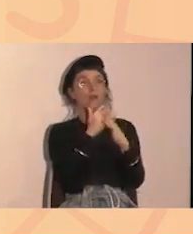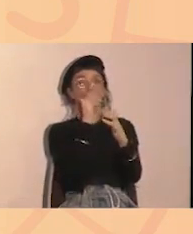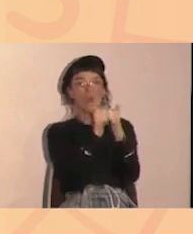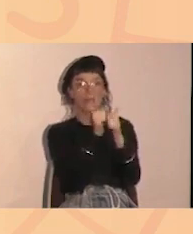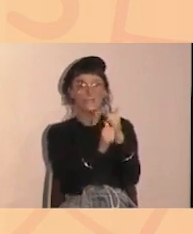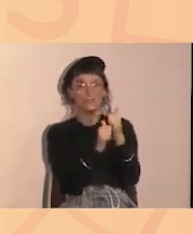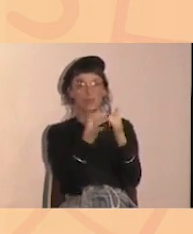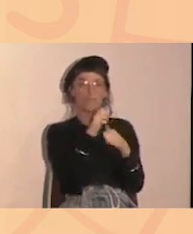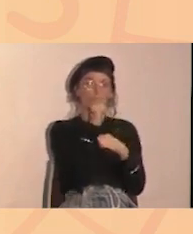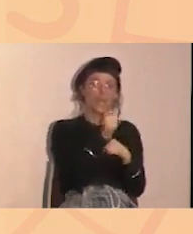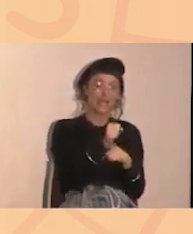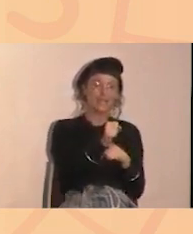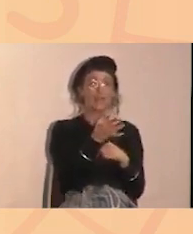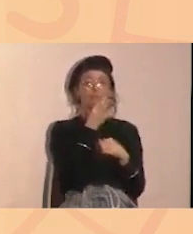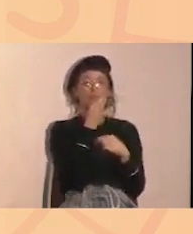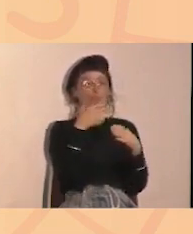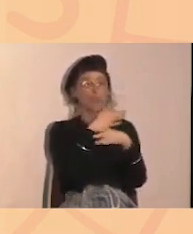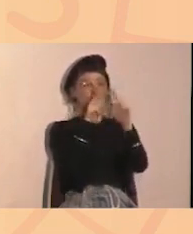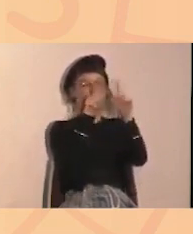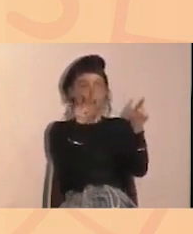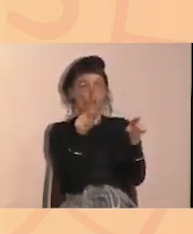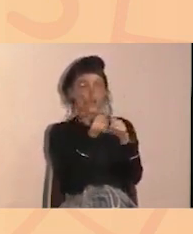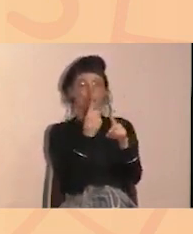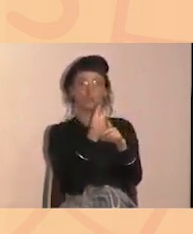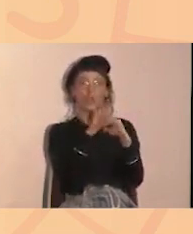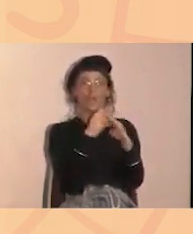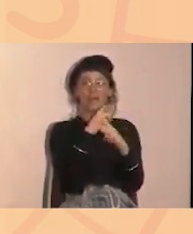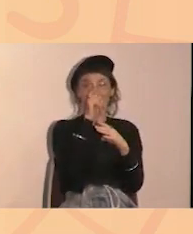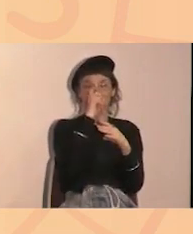15 years ago was a work that talked about sisterhood and imaginings